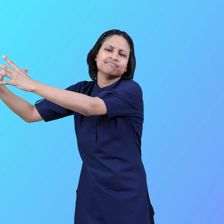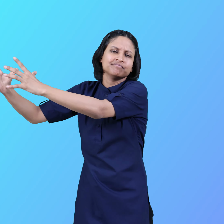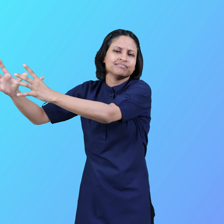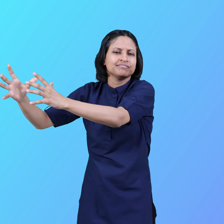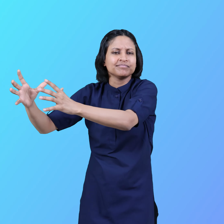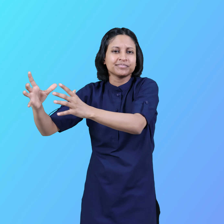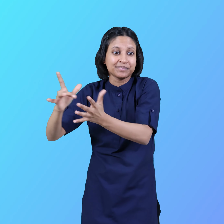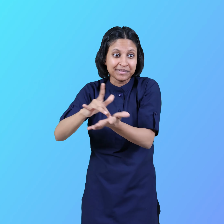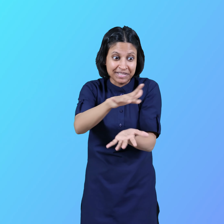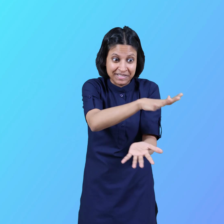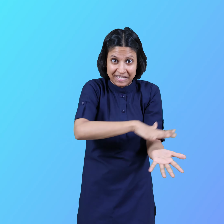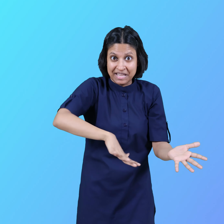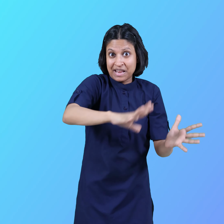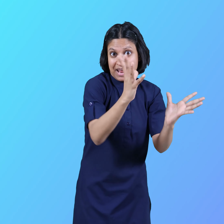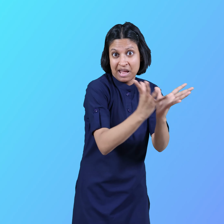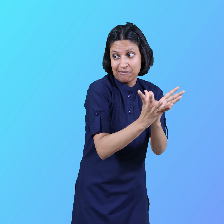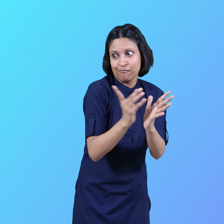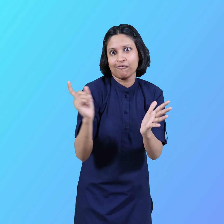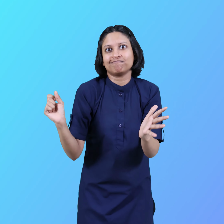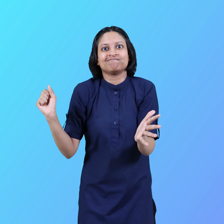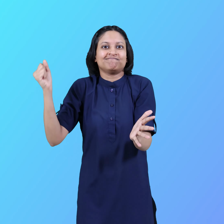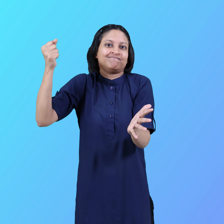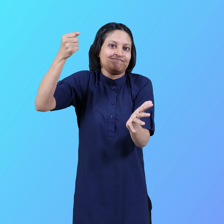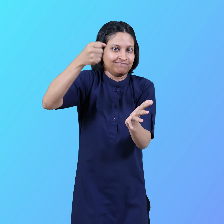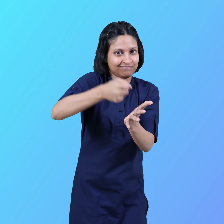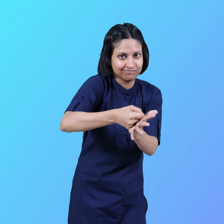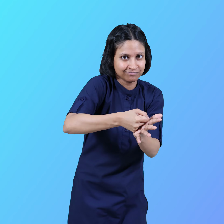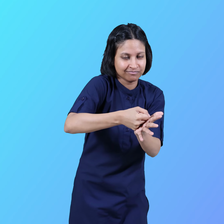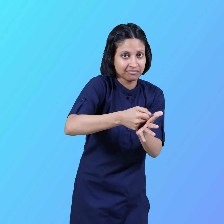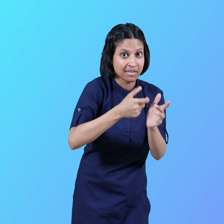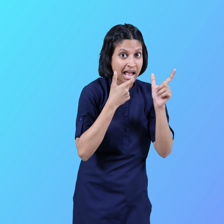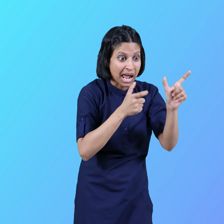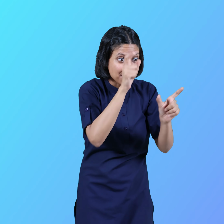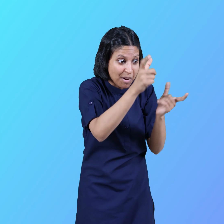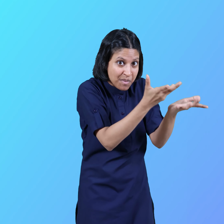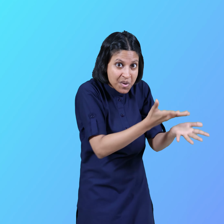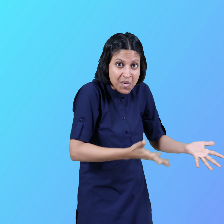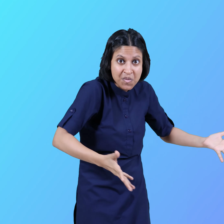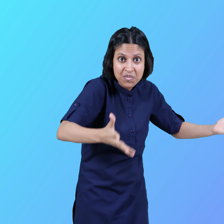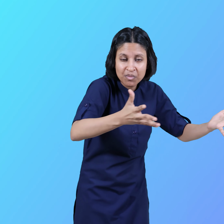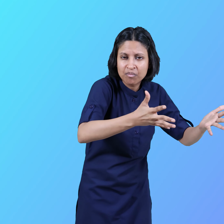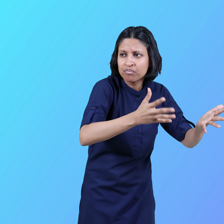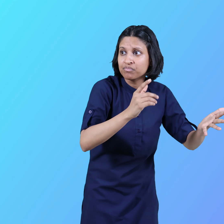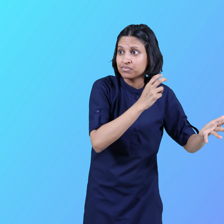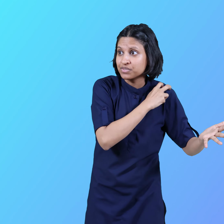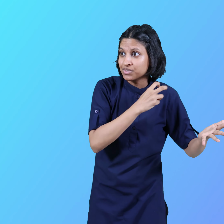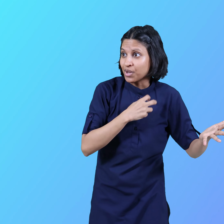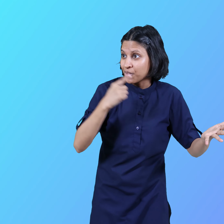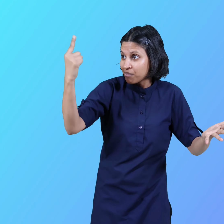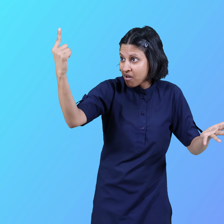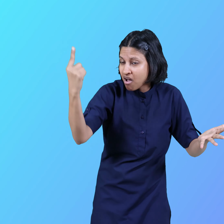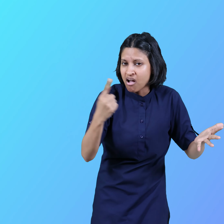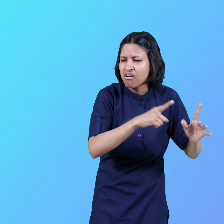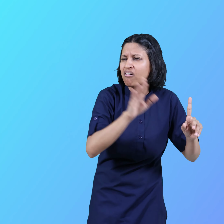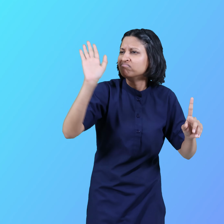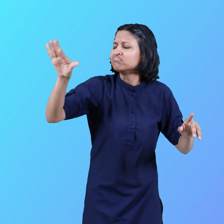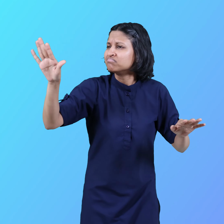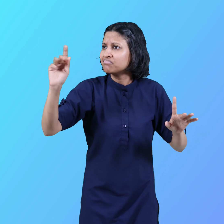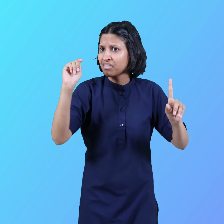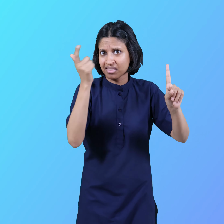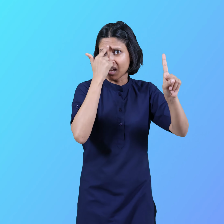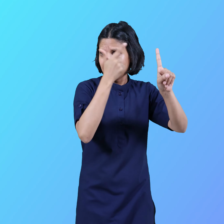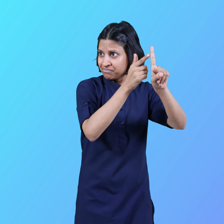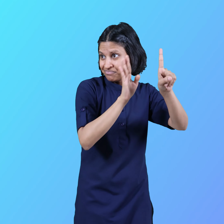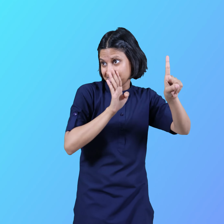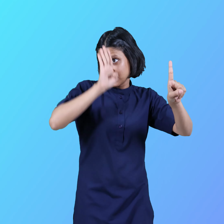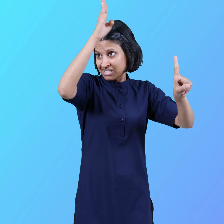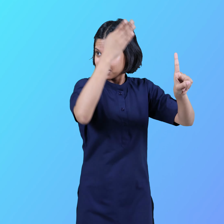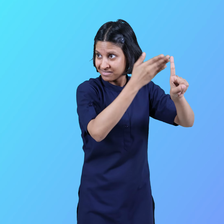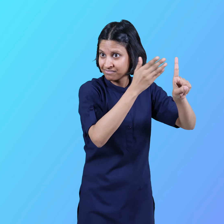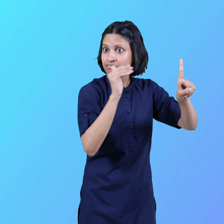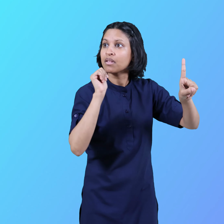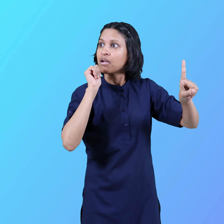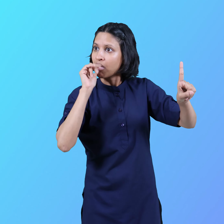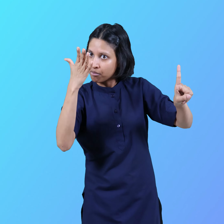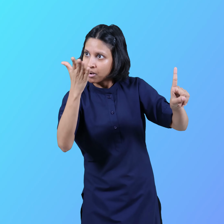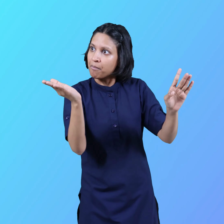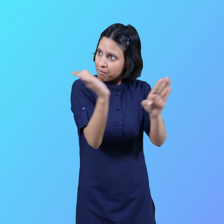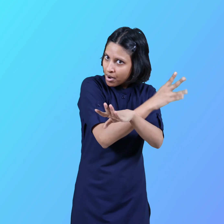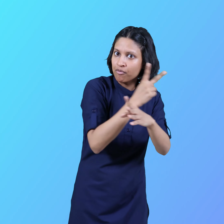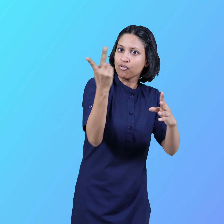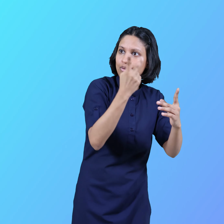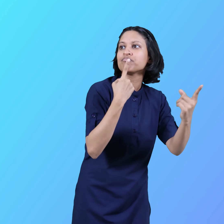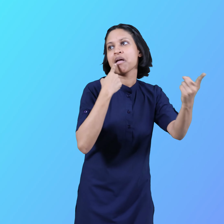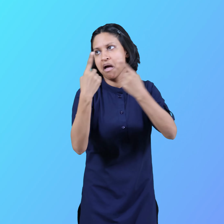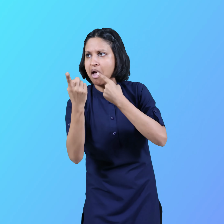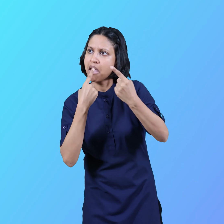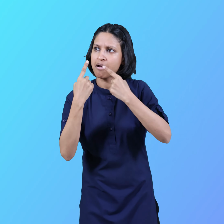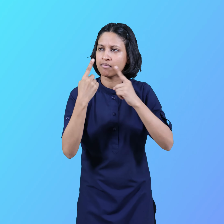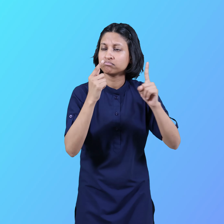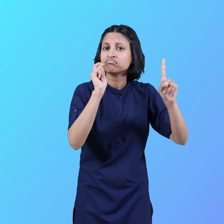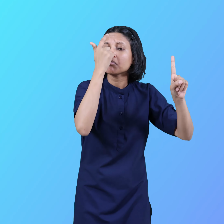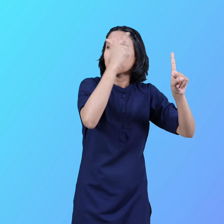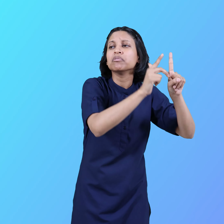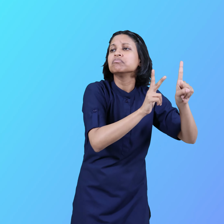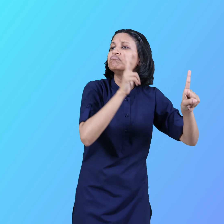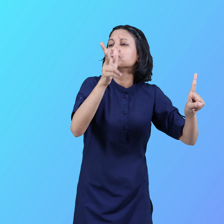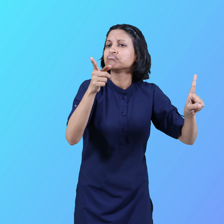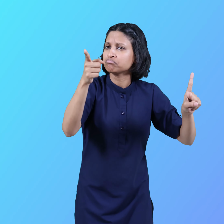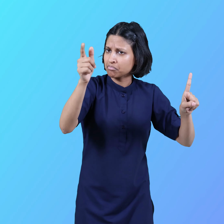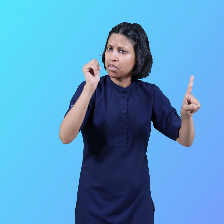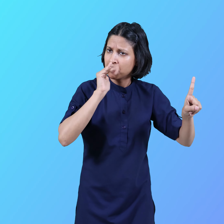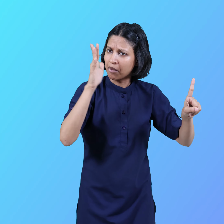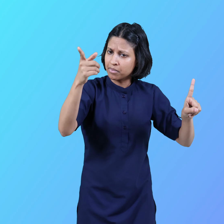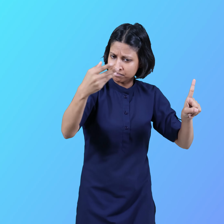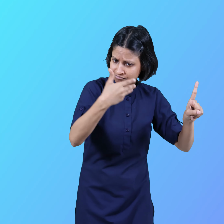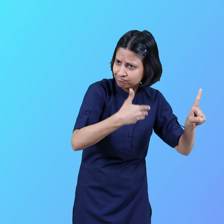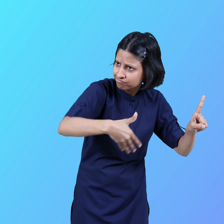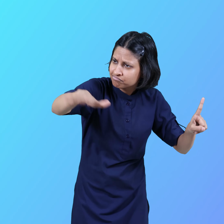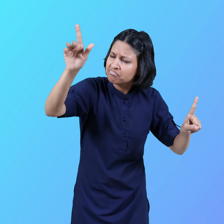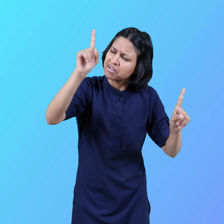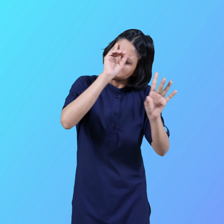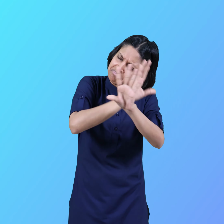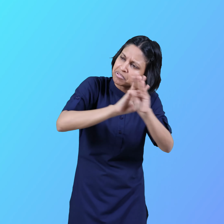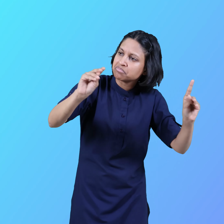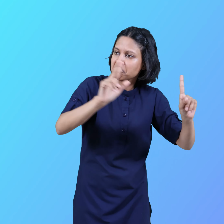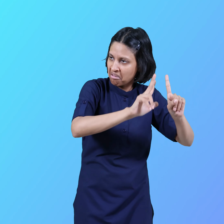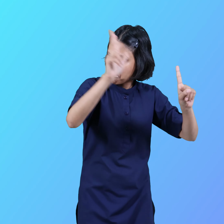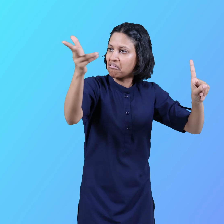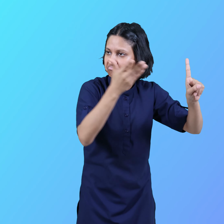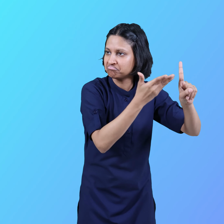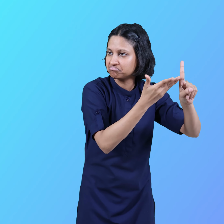Joab and all his army arrived at Hebron. The army said to Joab, “Abner came to King David, and David let him leave in peace.”